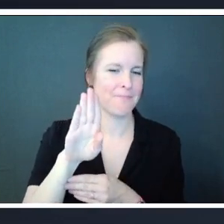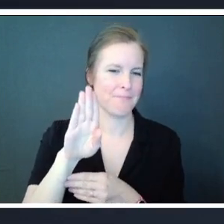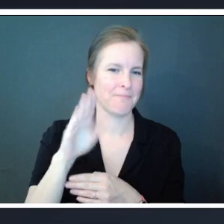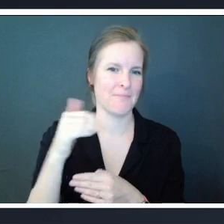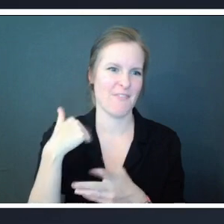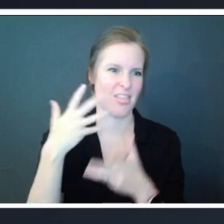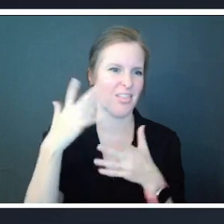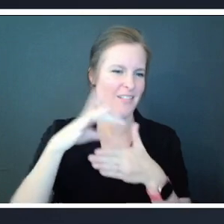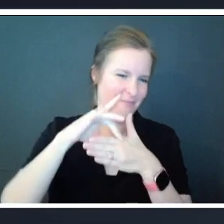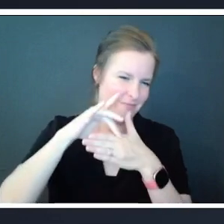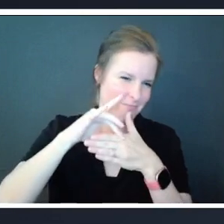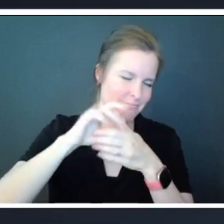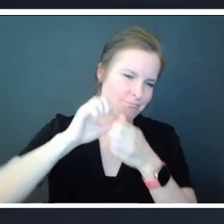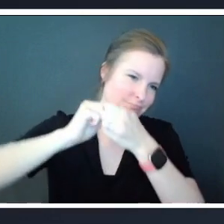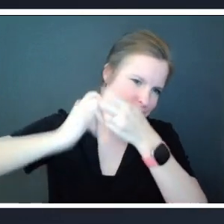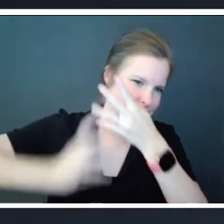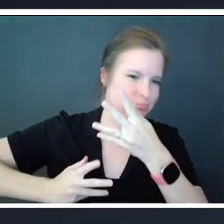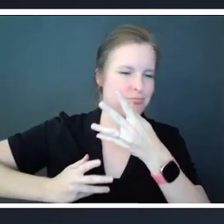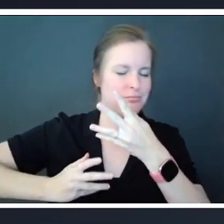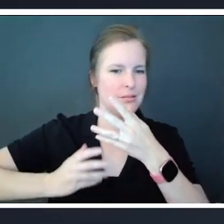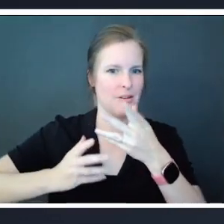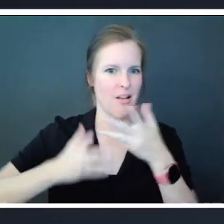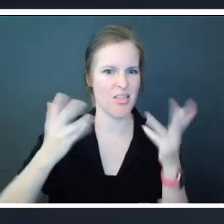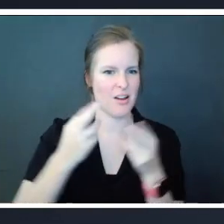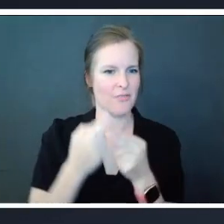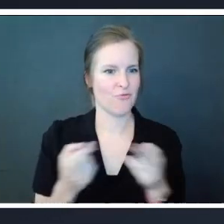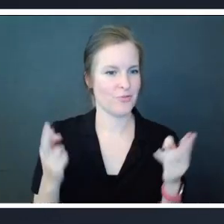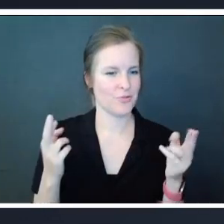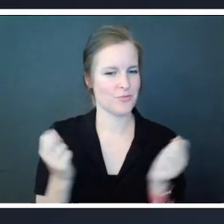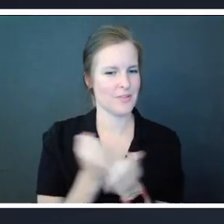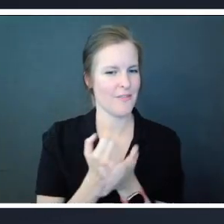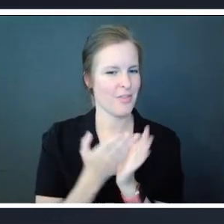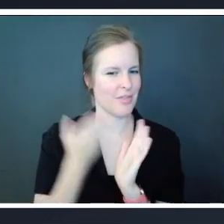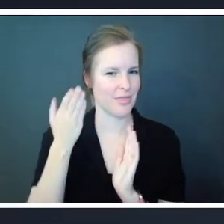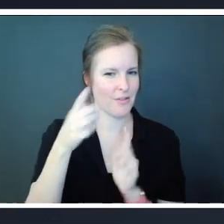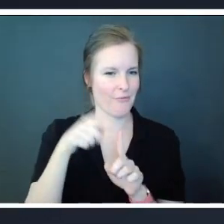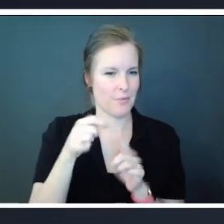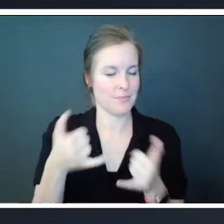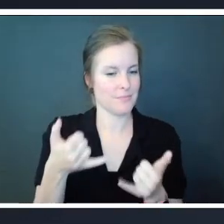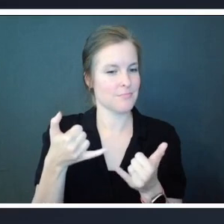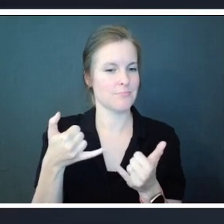contain all of our resources that we showcase here today and it's a resource that can that you can